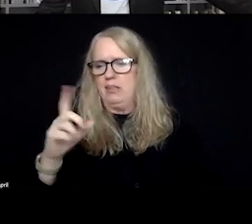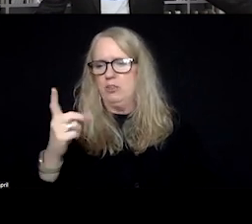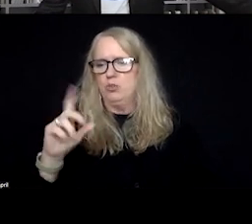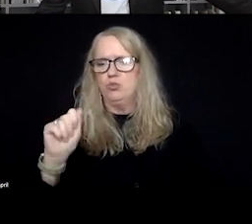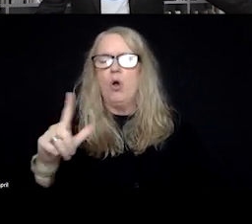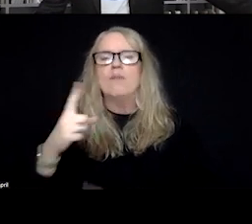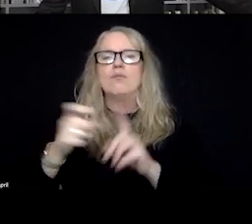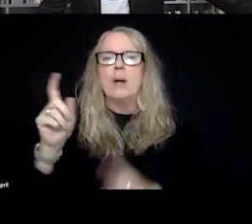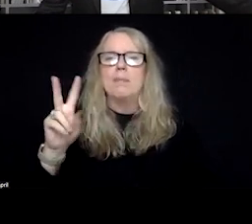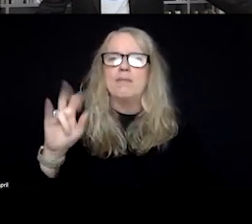WILL PUT THAT LINK IN THE CHAT.